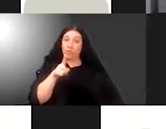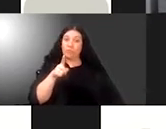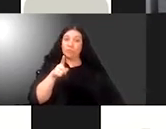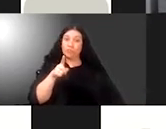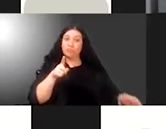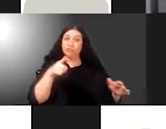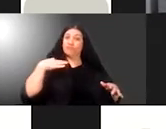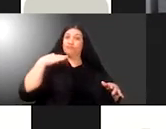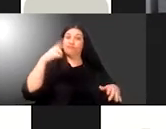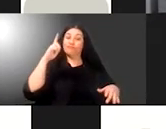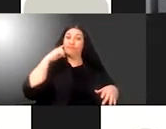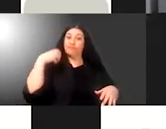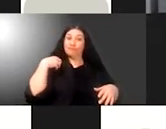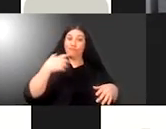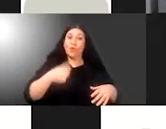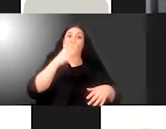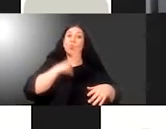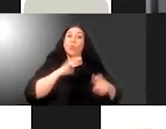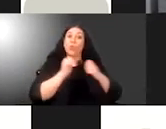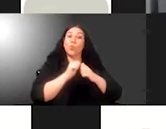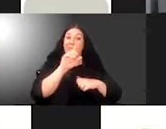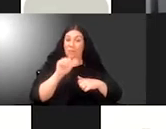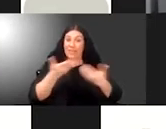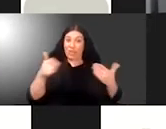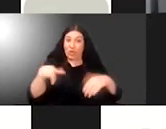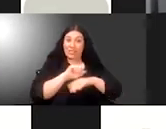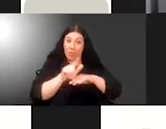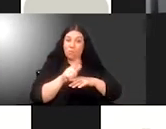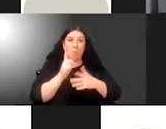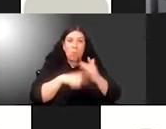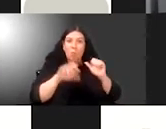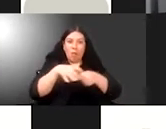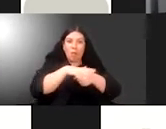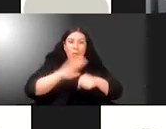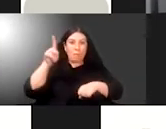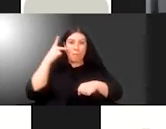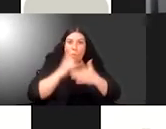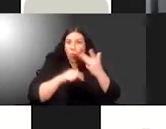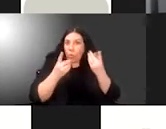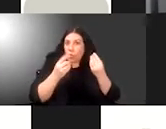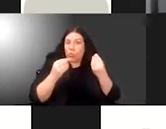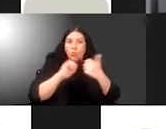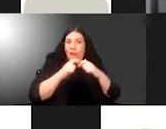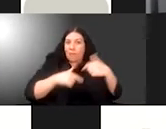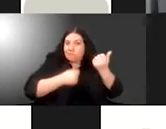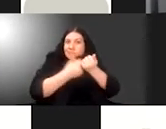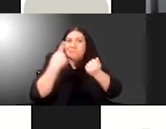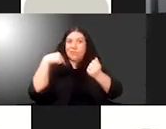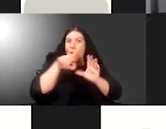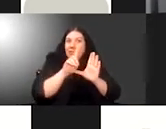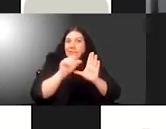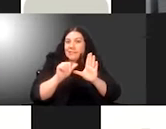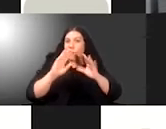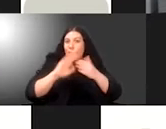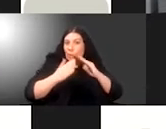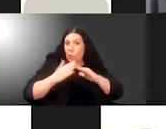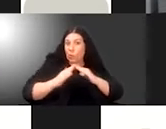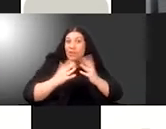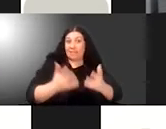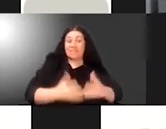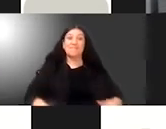What can local politicians do to advocate for the disability community?